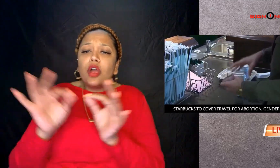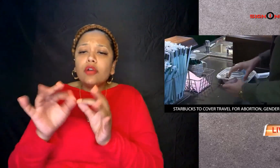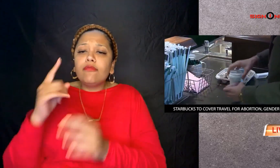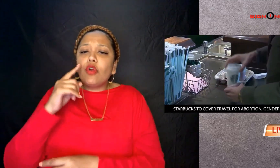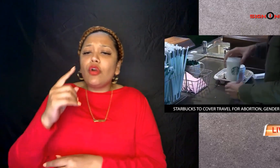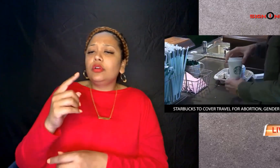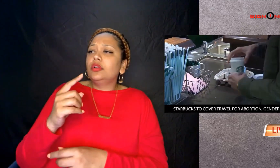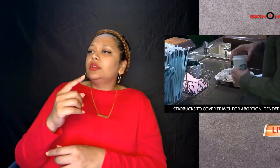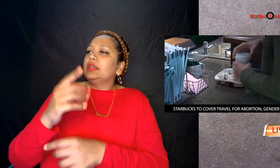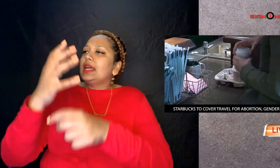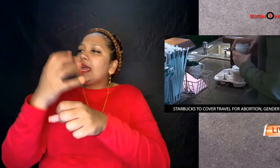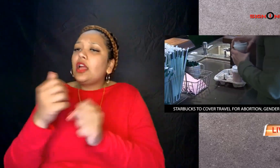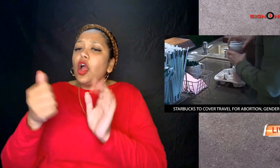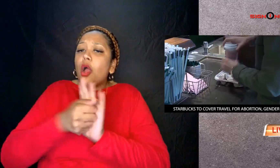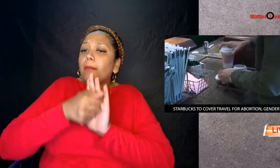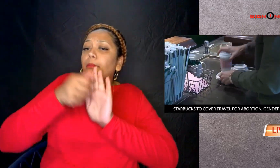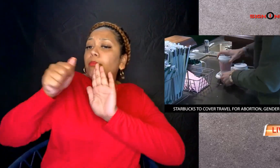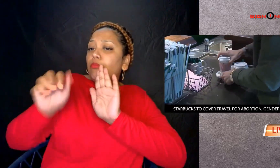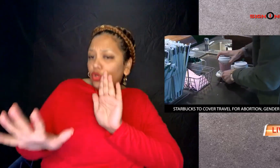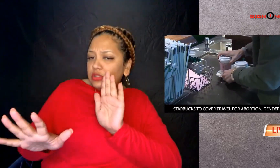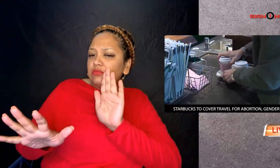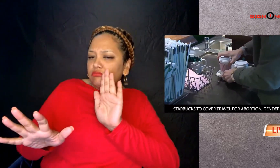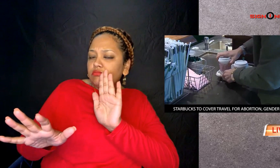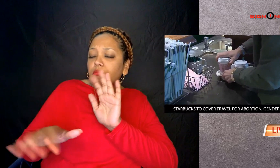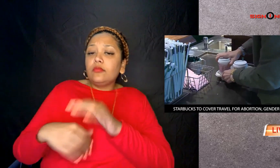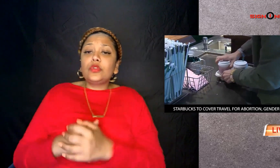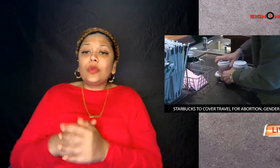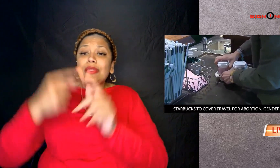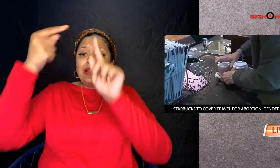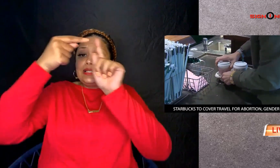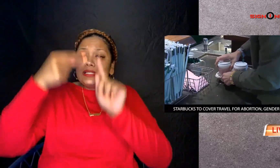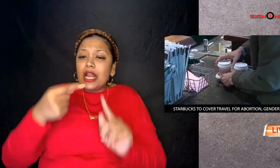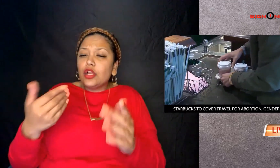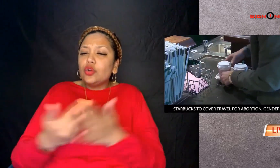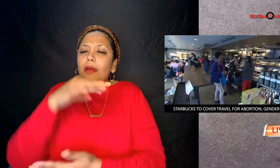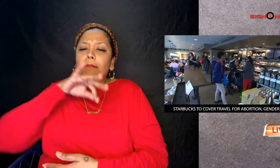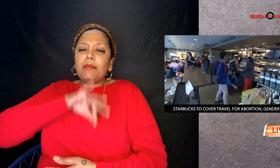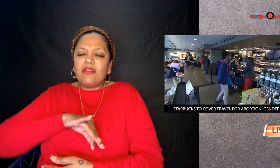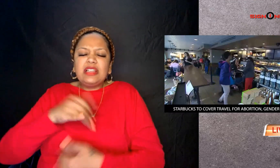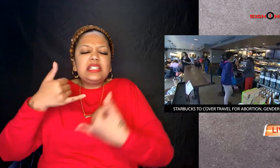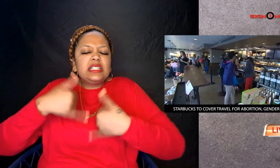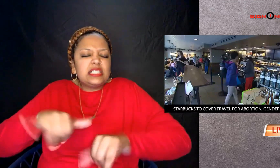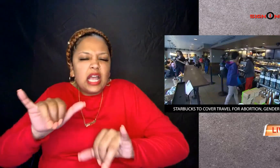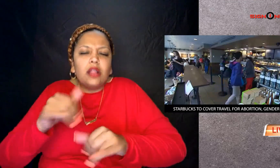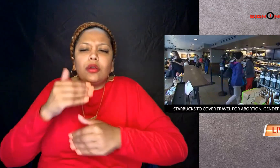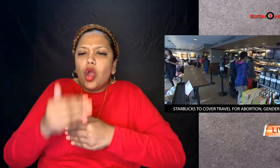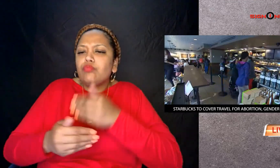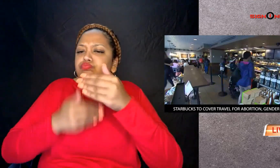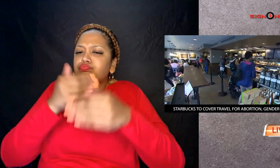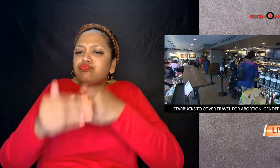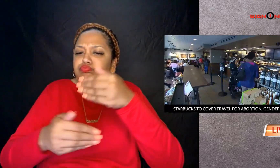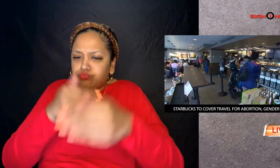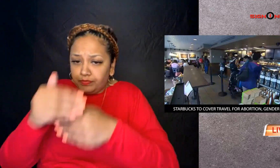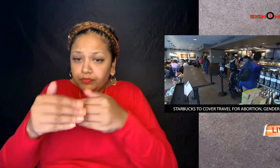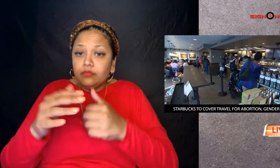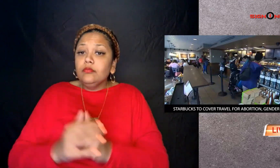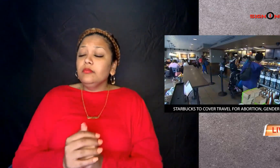to cover the cost of gender surgery or travel costs for getting an abortion the details